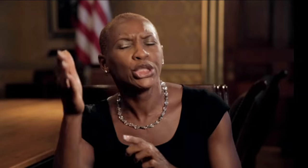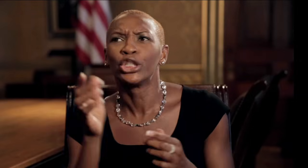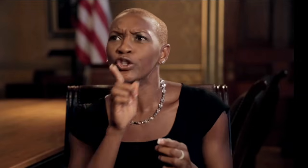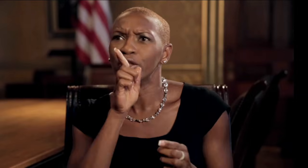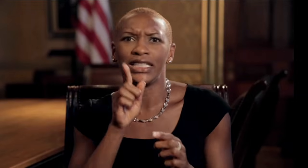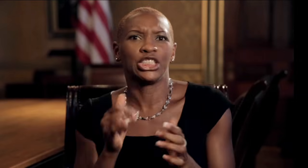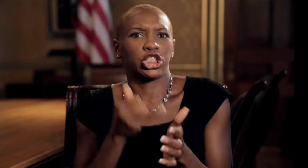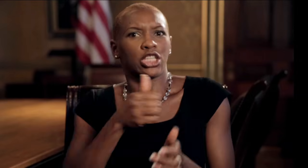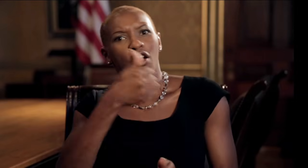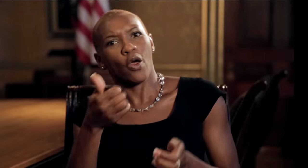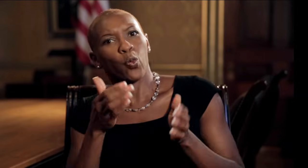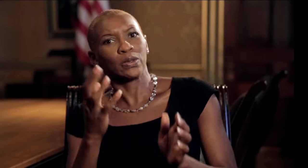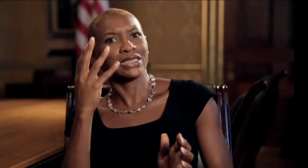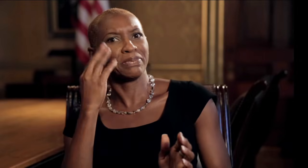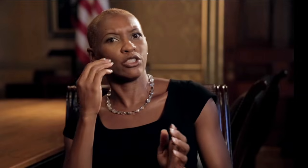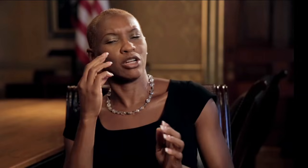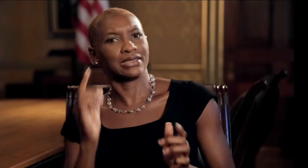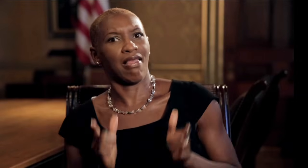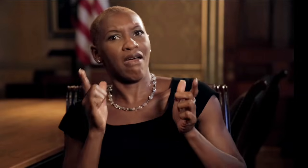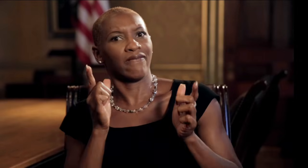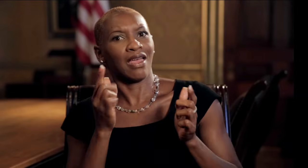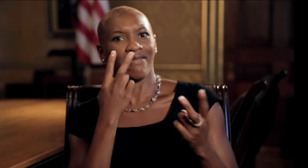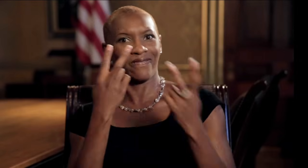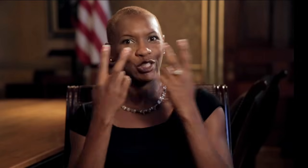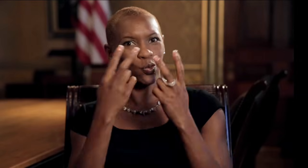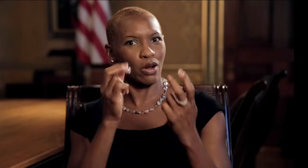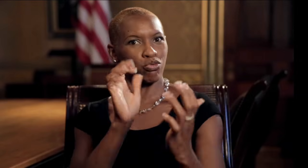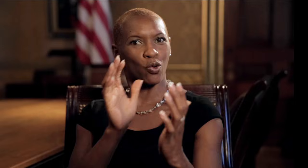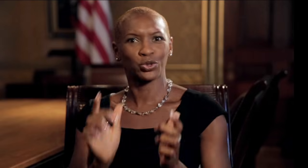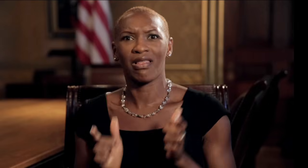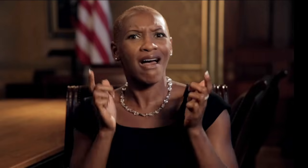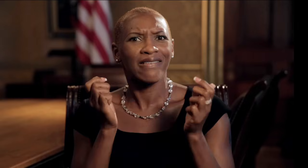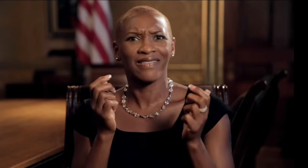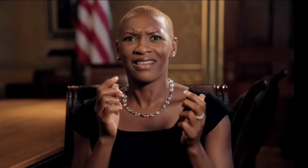a barrier towards having a brighter future, that it was actually another way of experiencing life: a visual approach to life